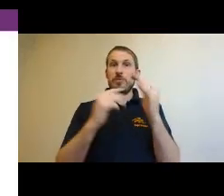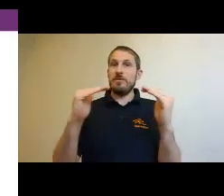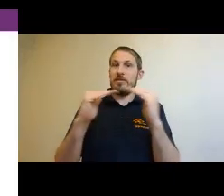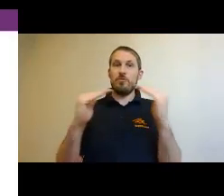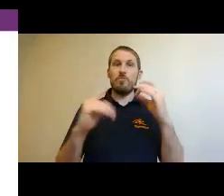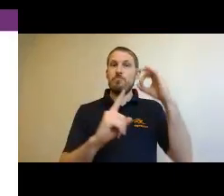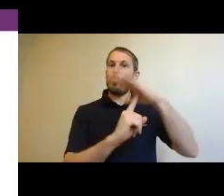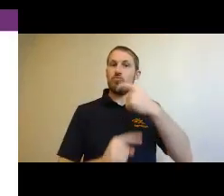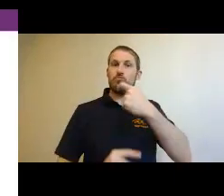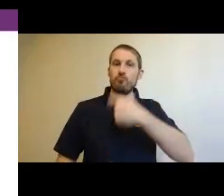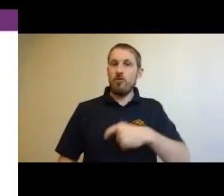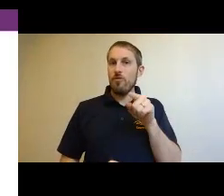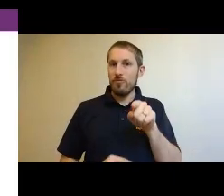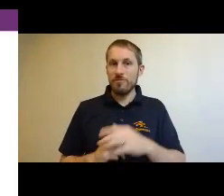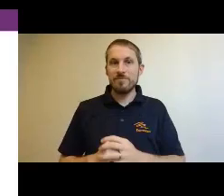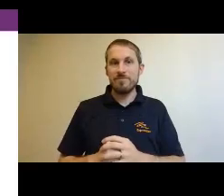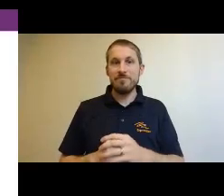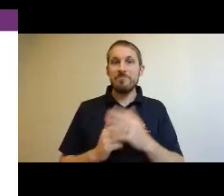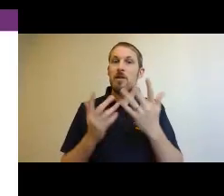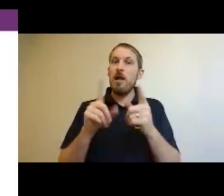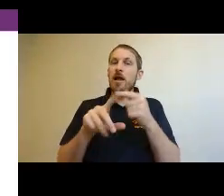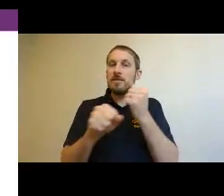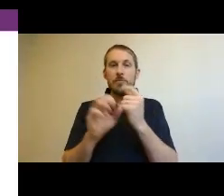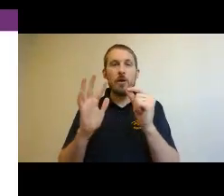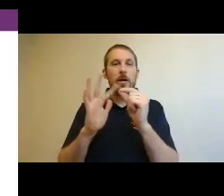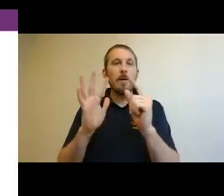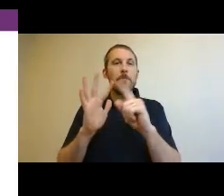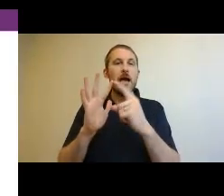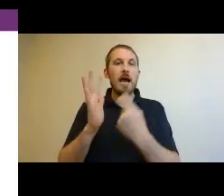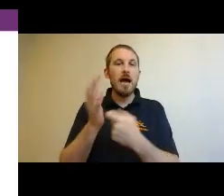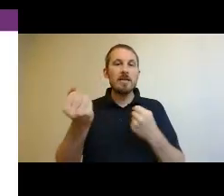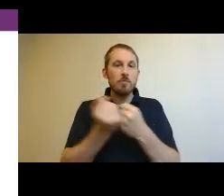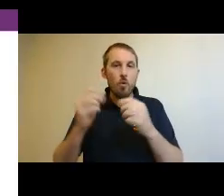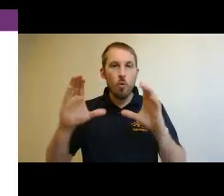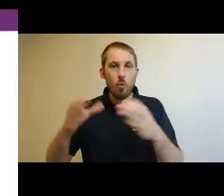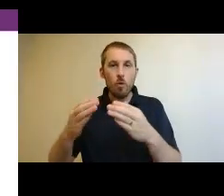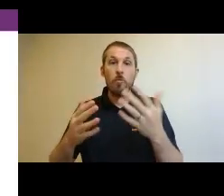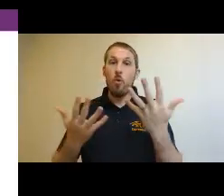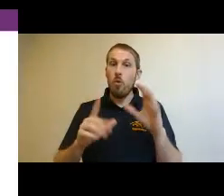These might include peer support groups, cultural organisations,